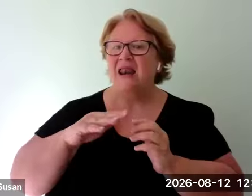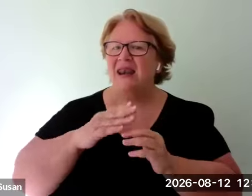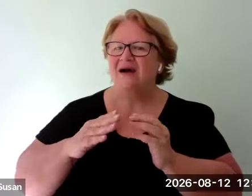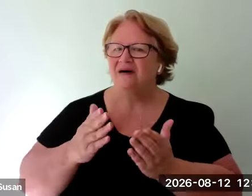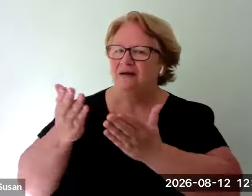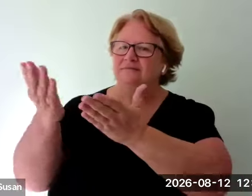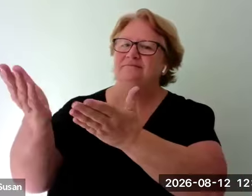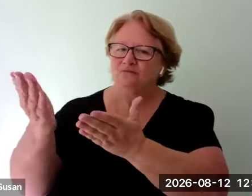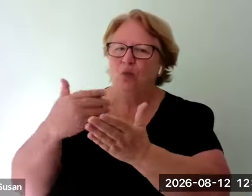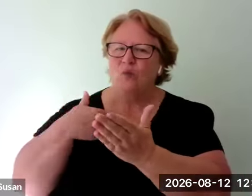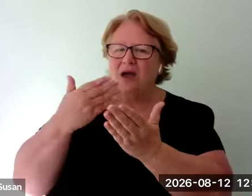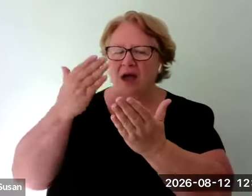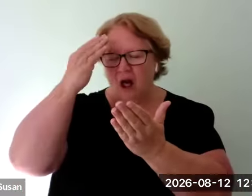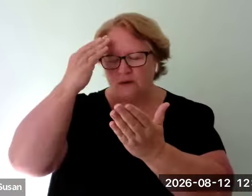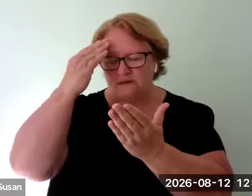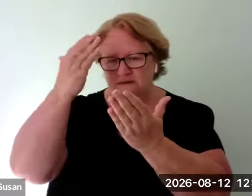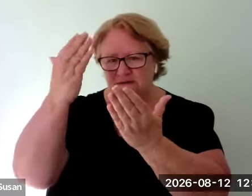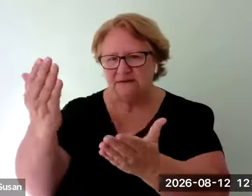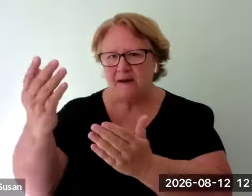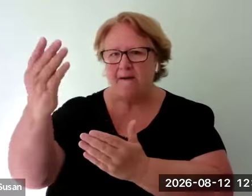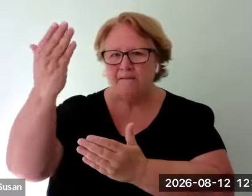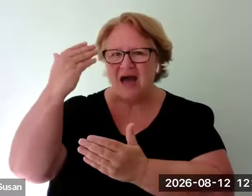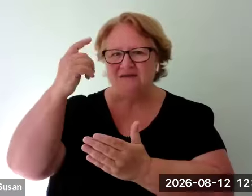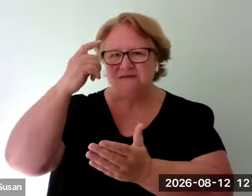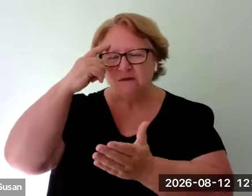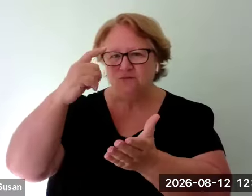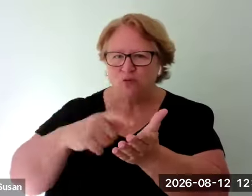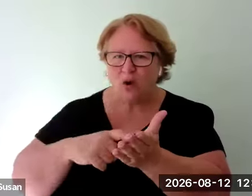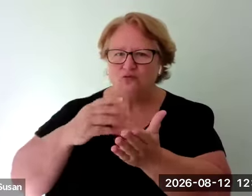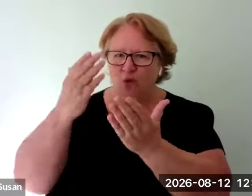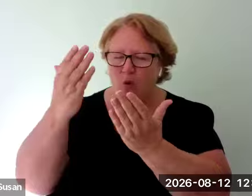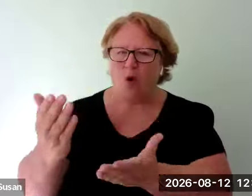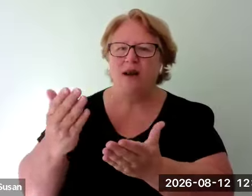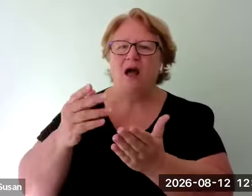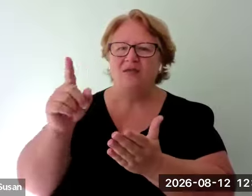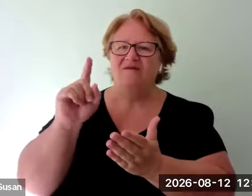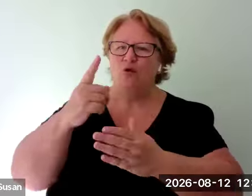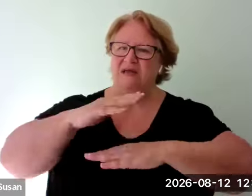traditional custodians on the lands on which we are meeting